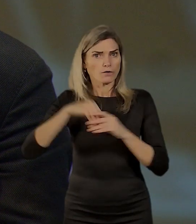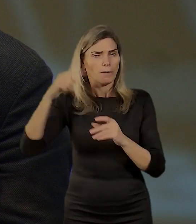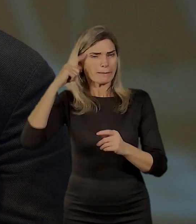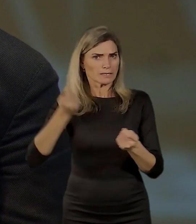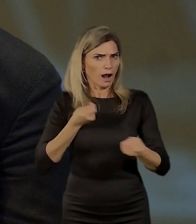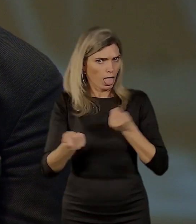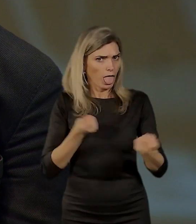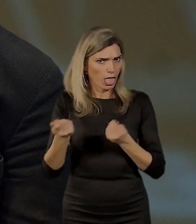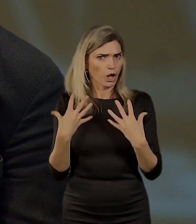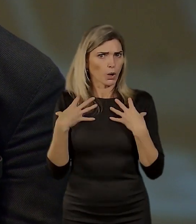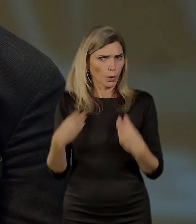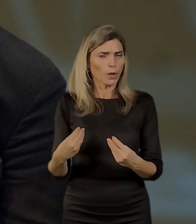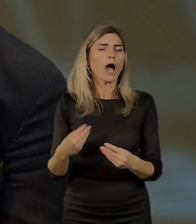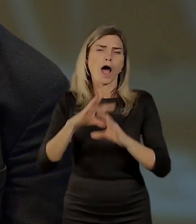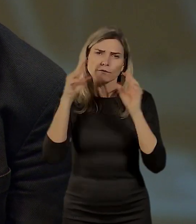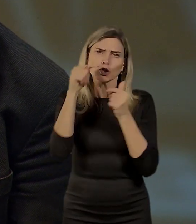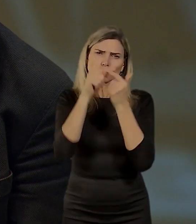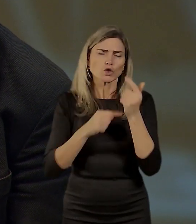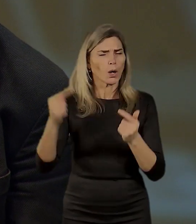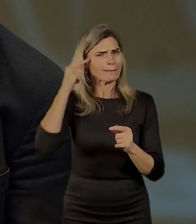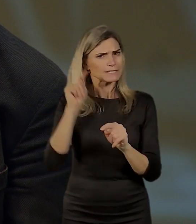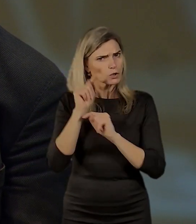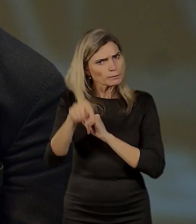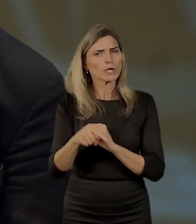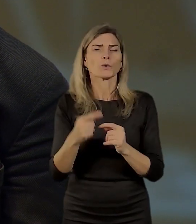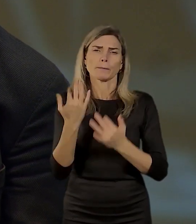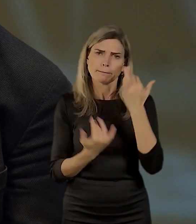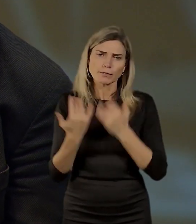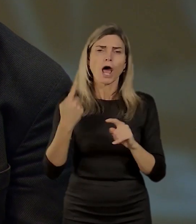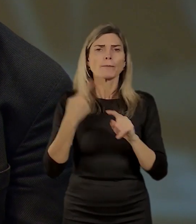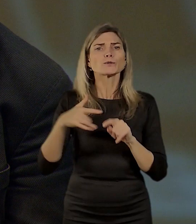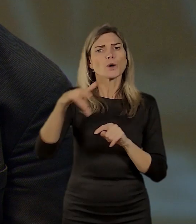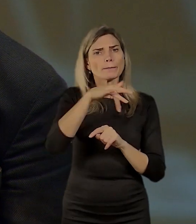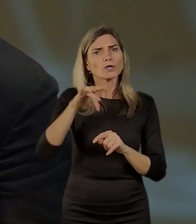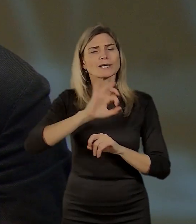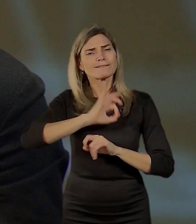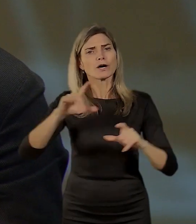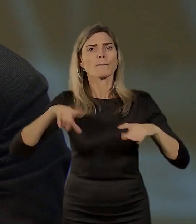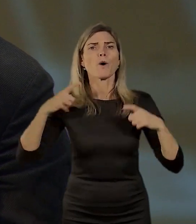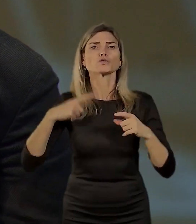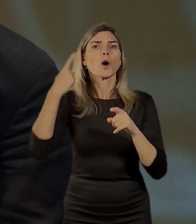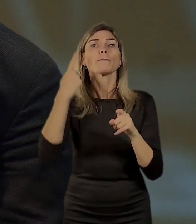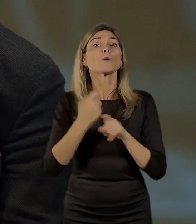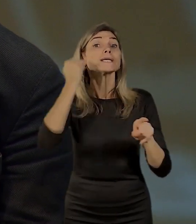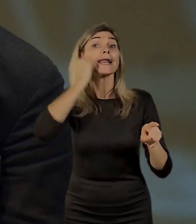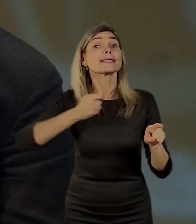Thank you very much. -I will add to the deputy mayor. I really appreciate the city district's approach when it comes to innovative solutions.